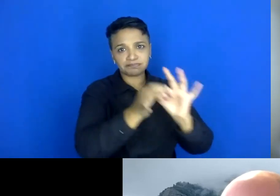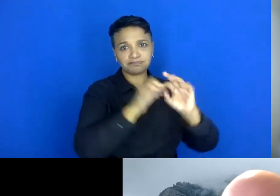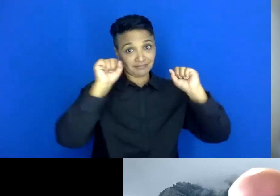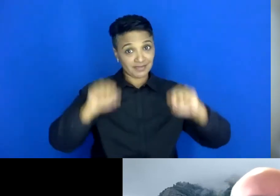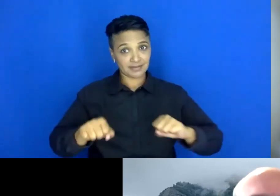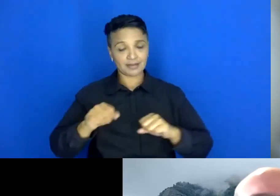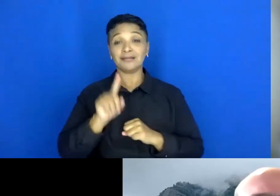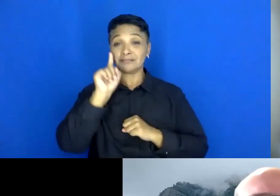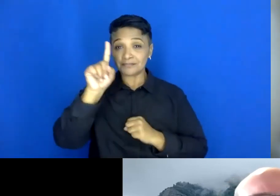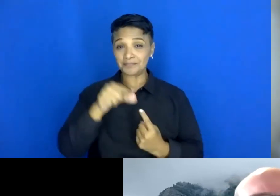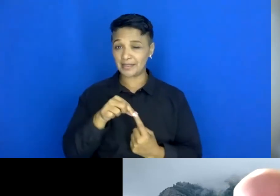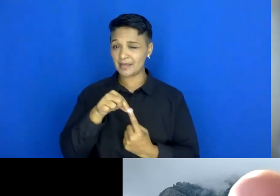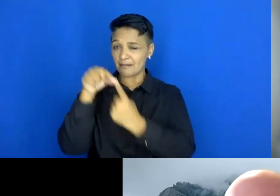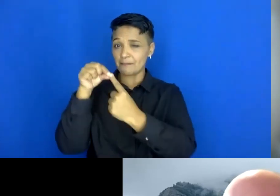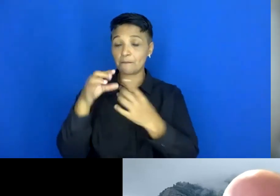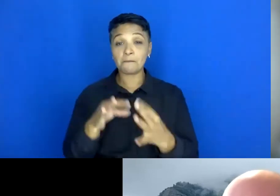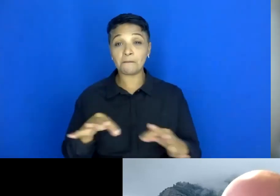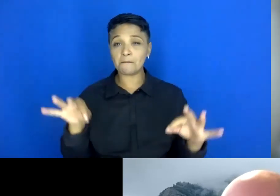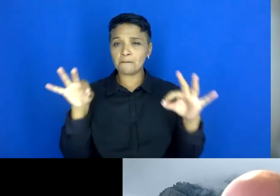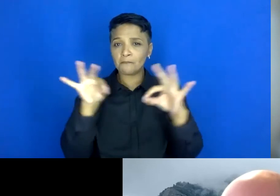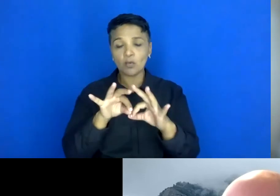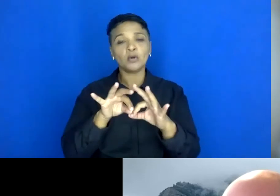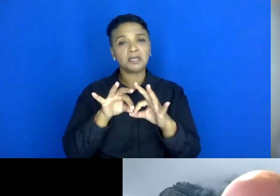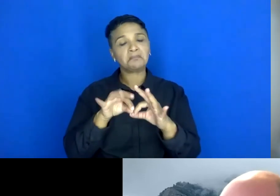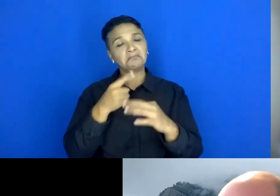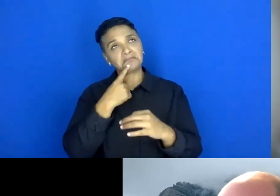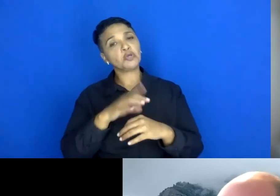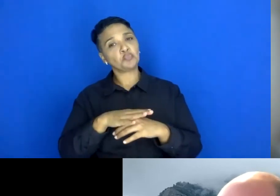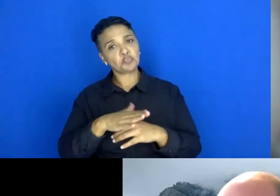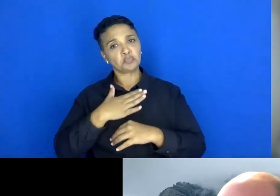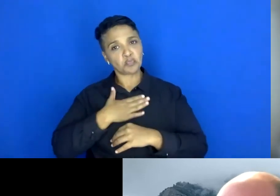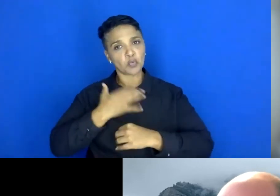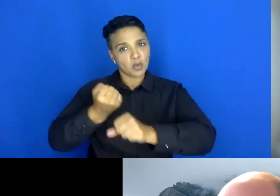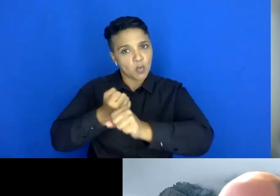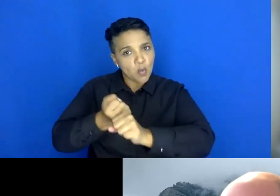want to make sure that the examples that i gave and the work that we're doing are taken to scale